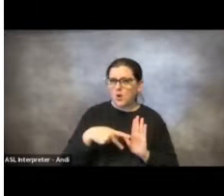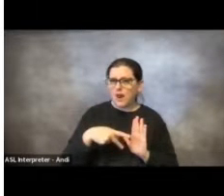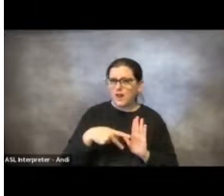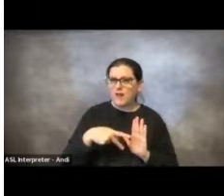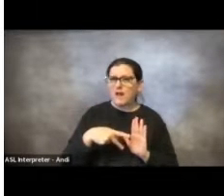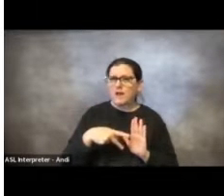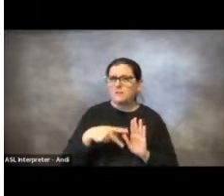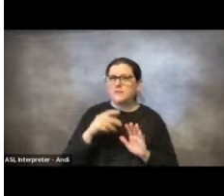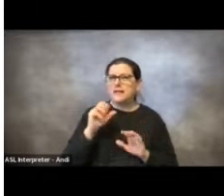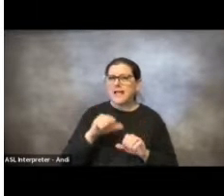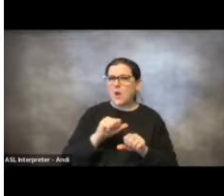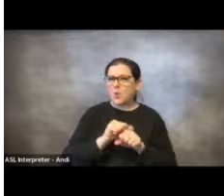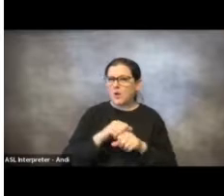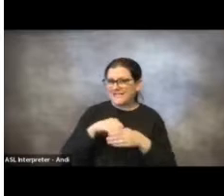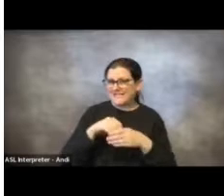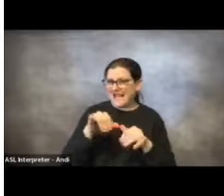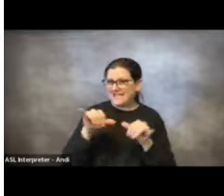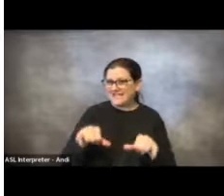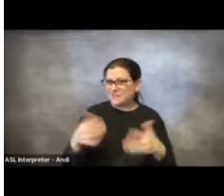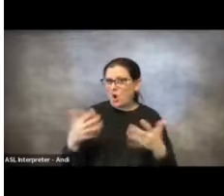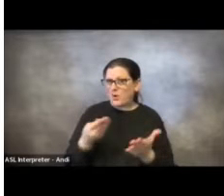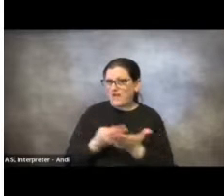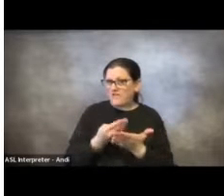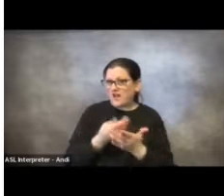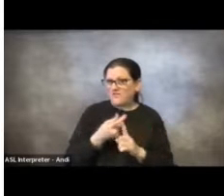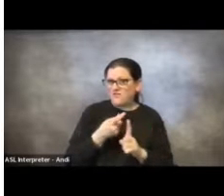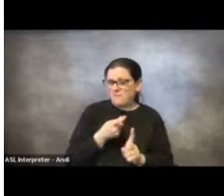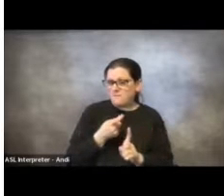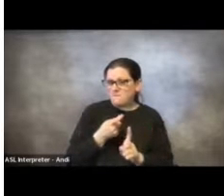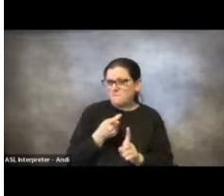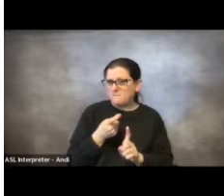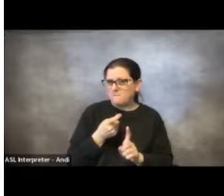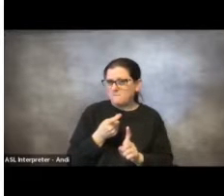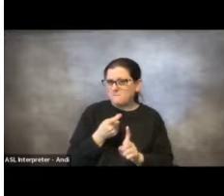system, that are funded through our TV are several different